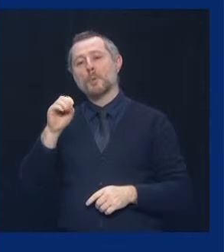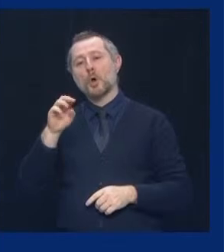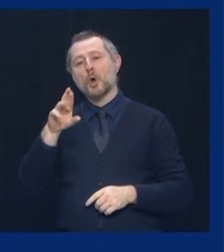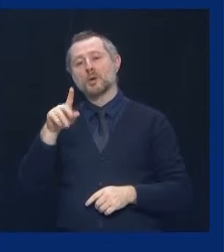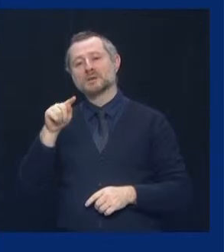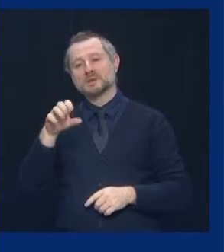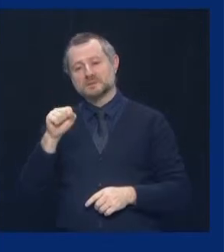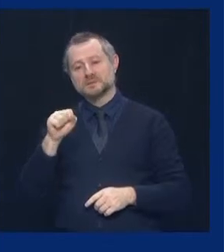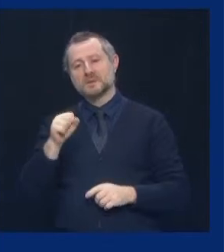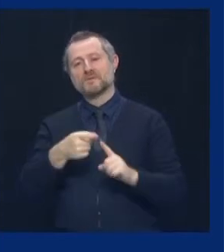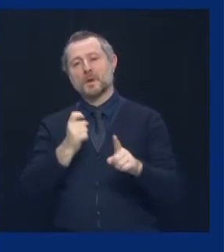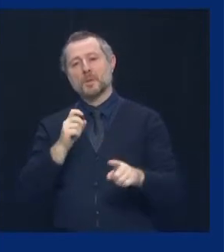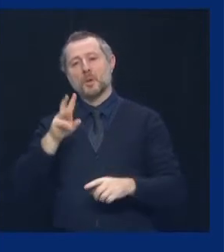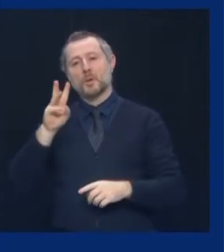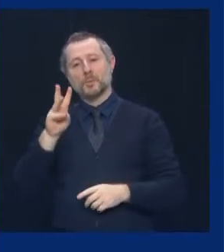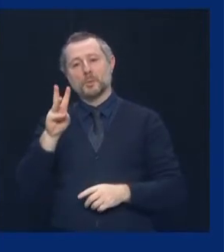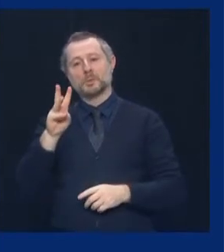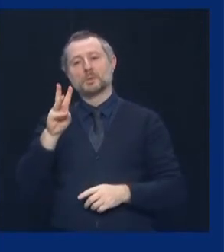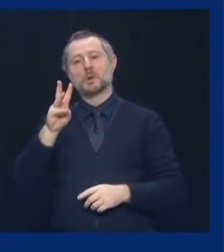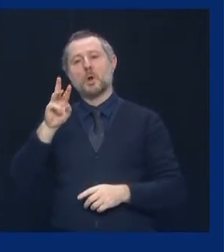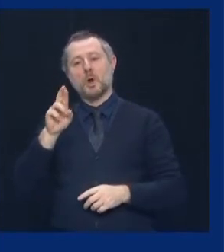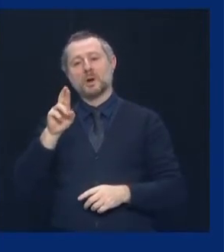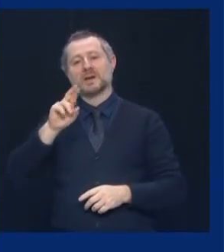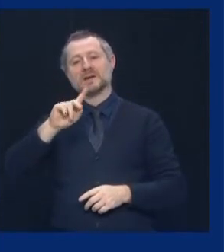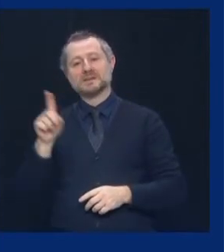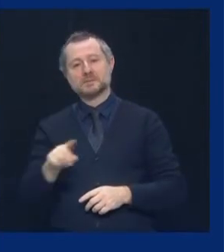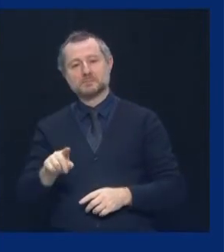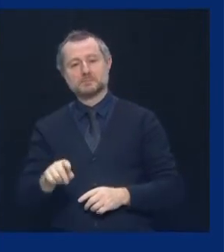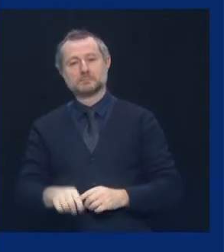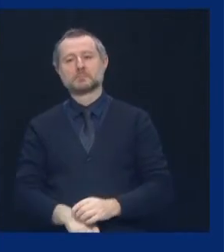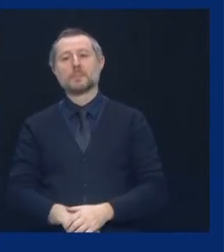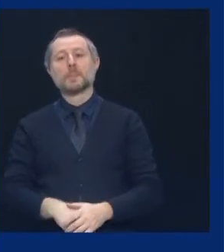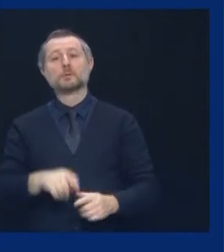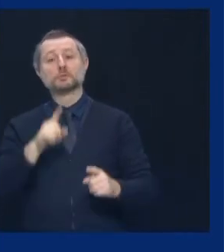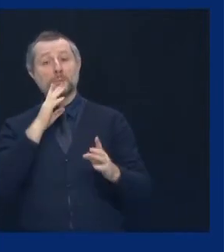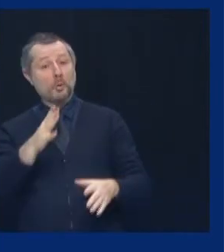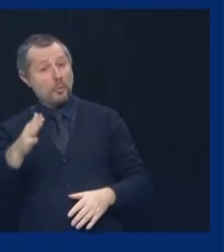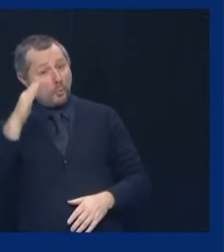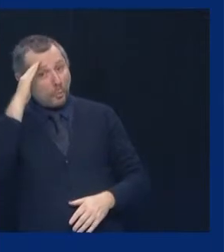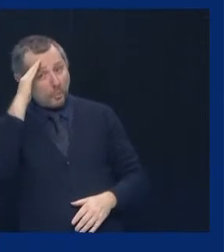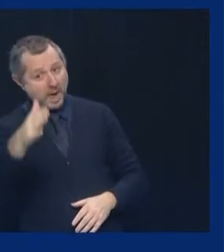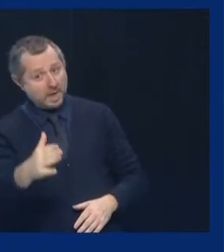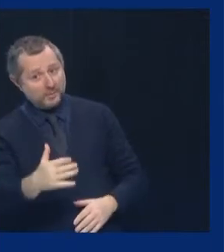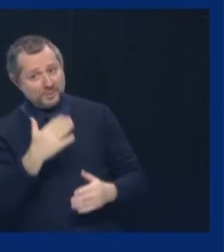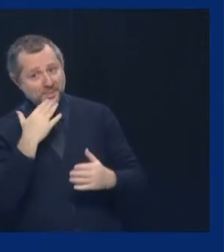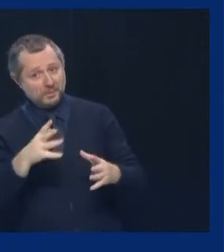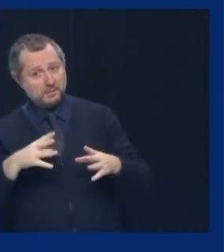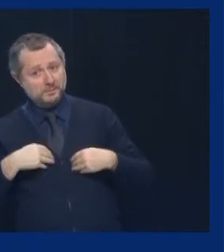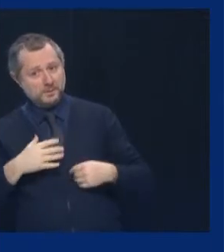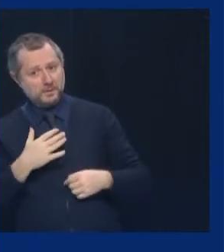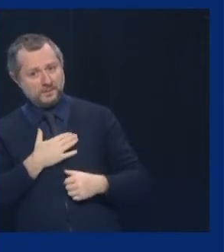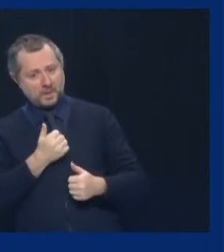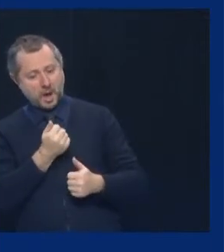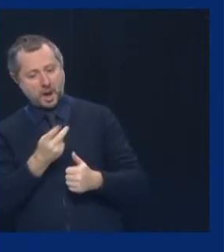YOUR NEXT QUESTION COMES FROM JACKIE ROBERTS FROM WGRZ. JACKIE, YOUR LINE IS NOW OPEN.